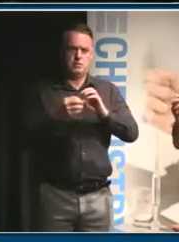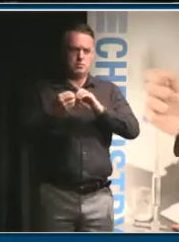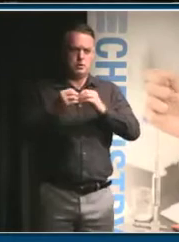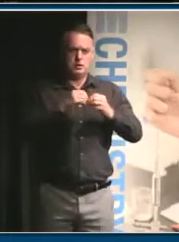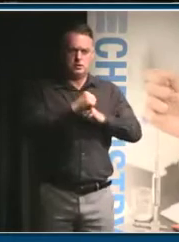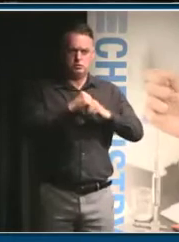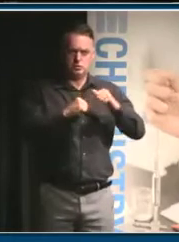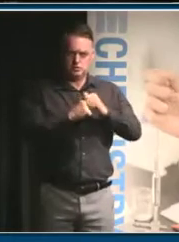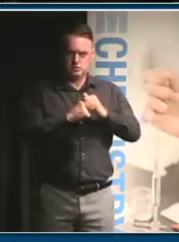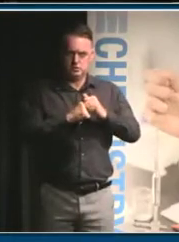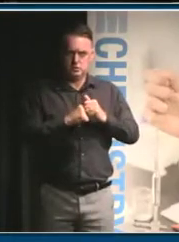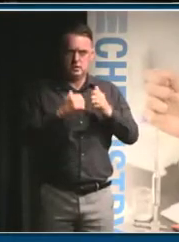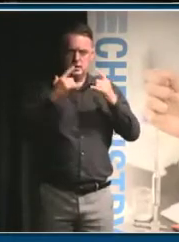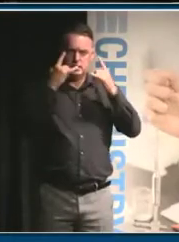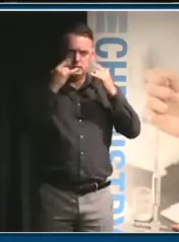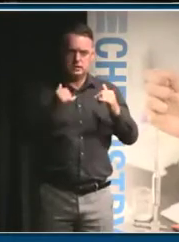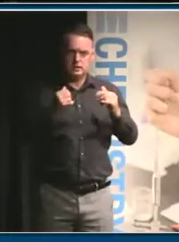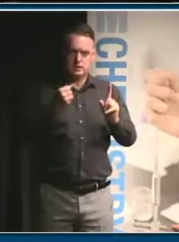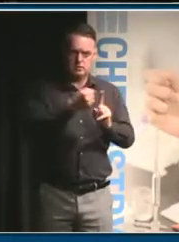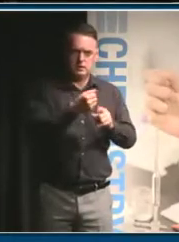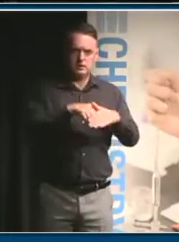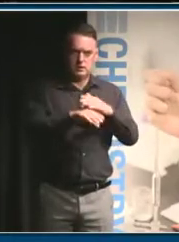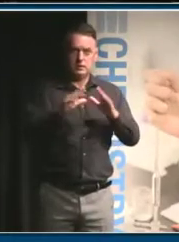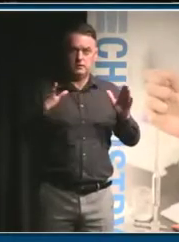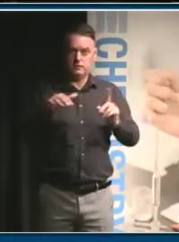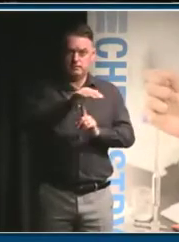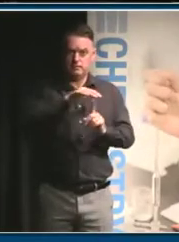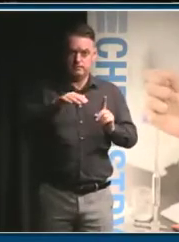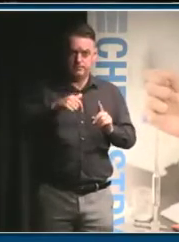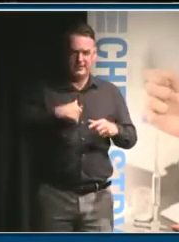impacts on human health and the environment? I felt there was something missing. There was